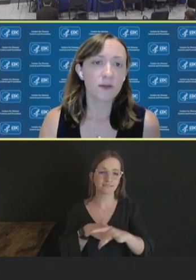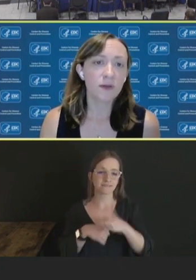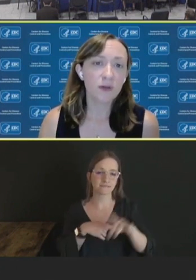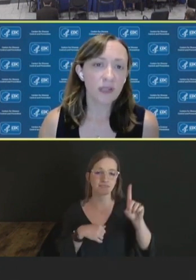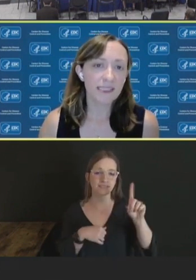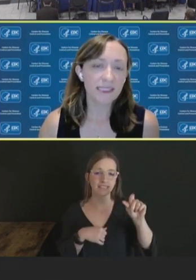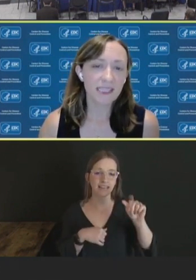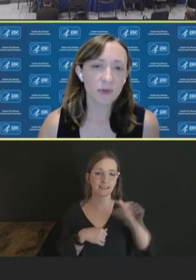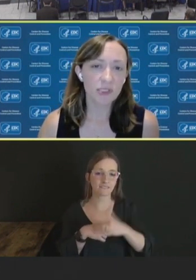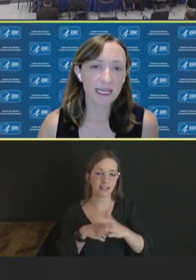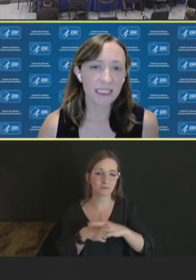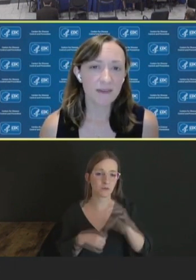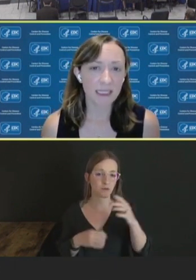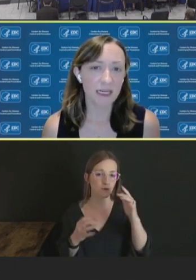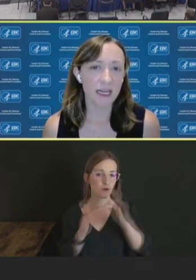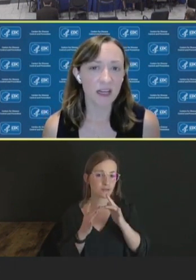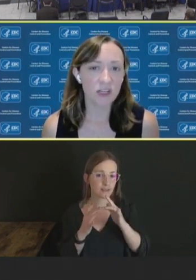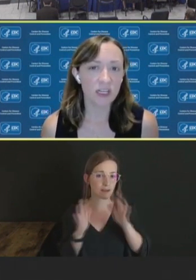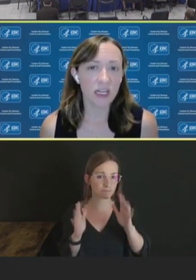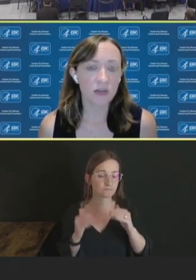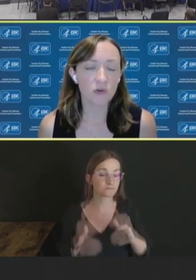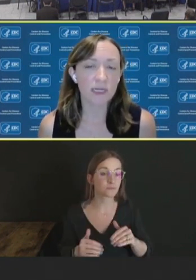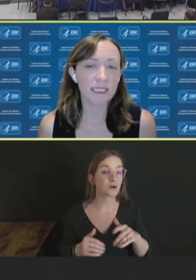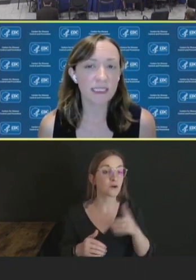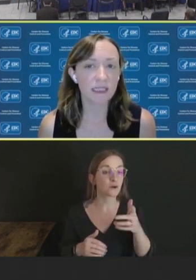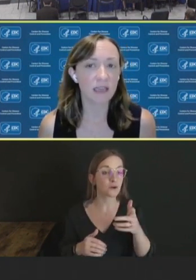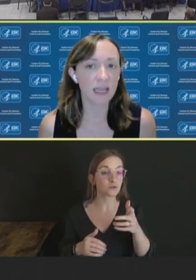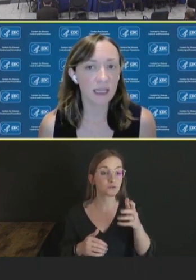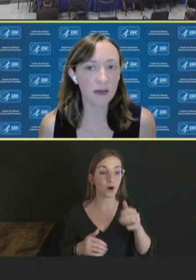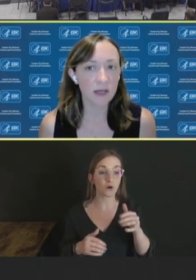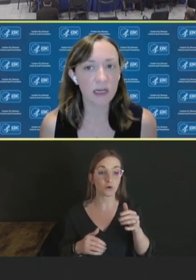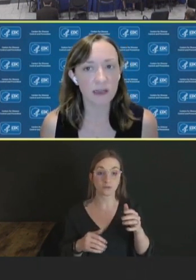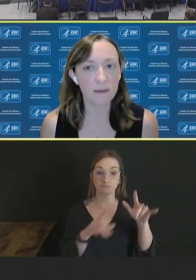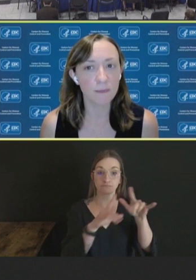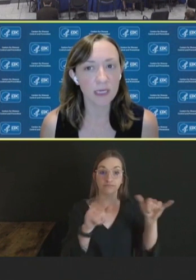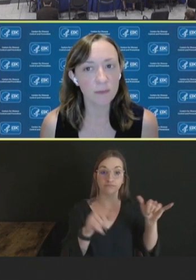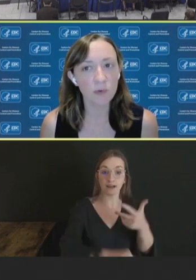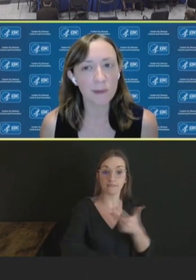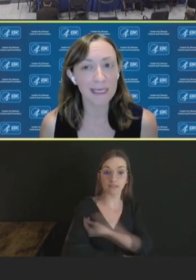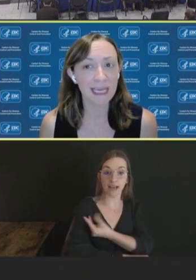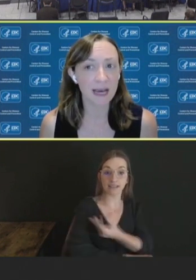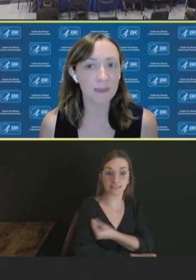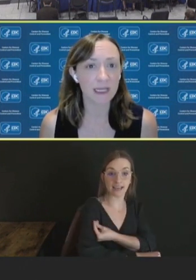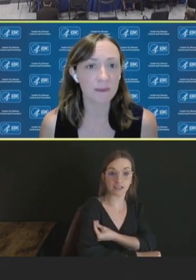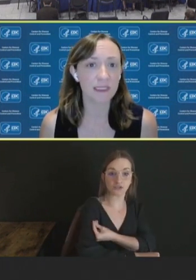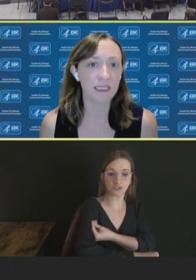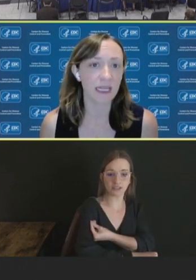So utilizing simultaneous vaccination increases the likelihood that people will be kept up-to-date